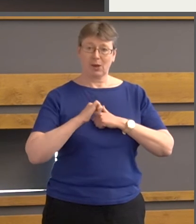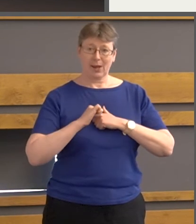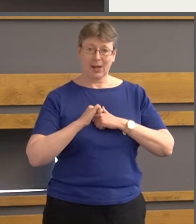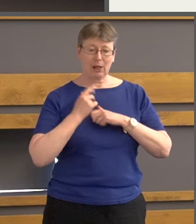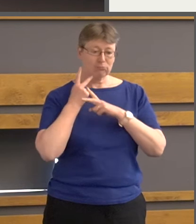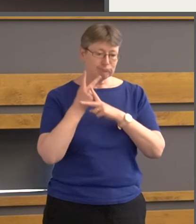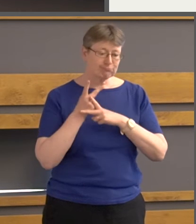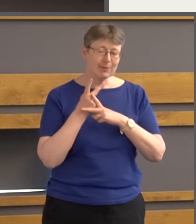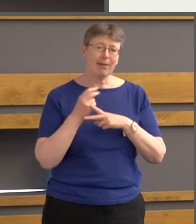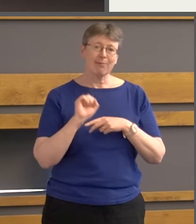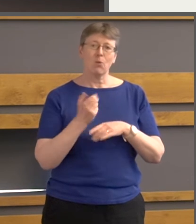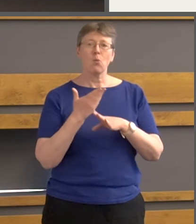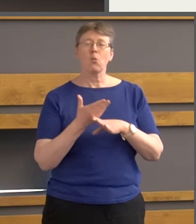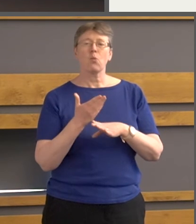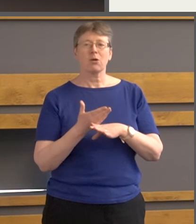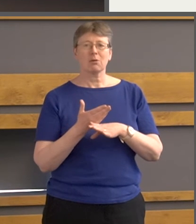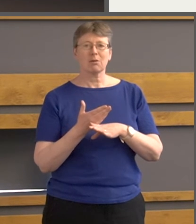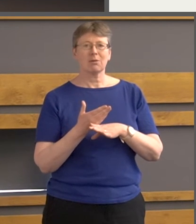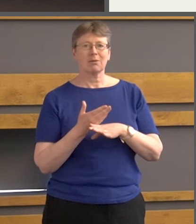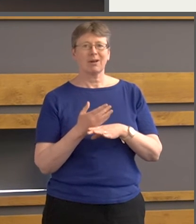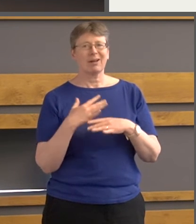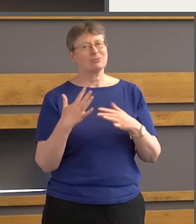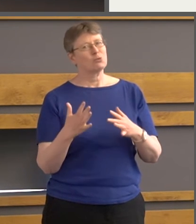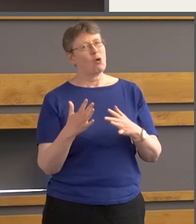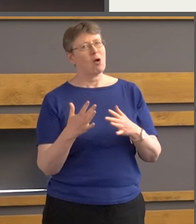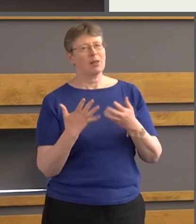And though they were not considered quite pukka as sahibs,